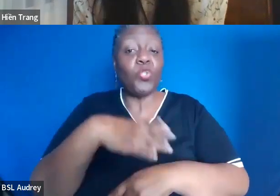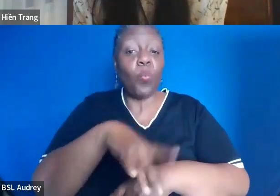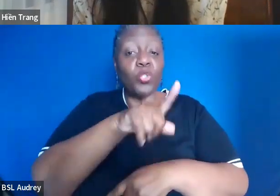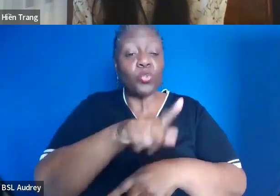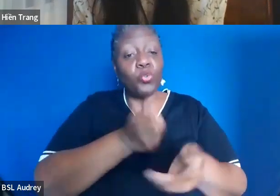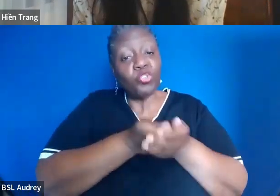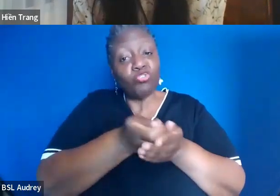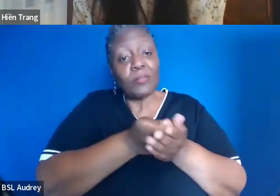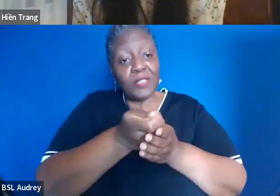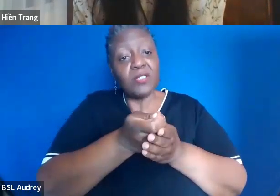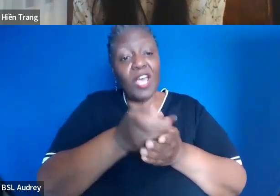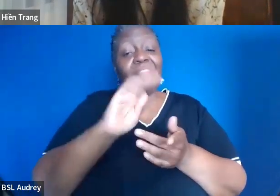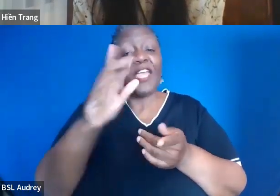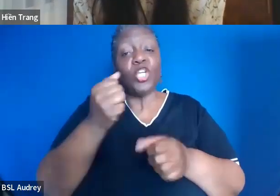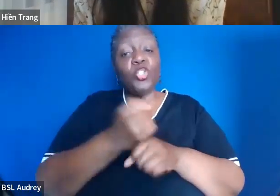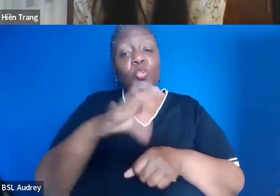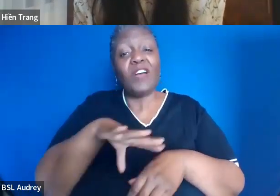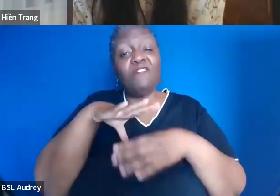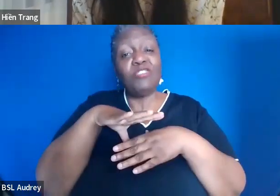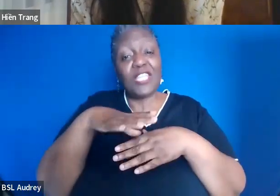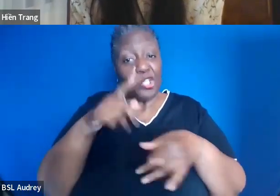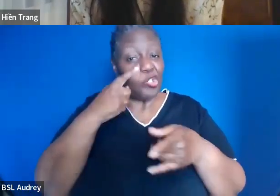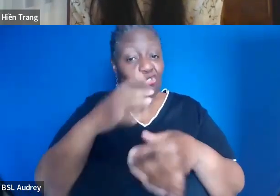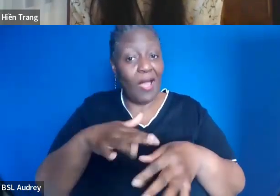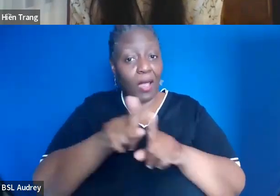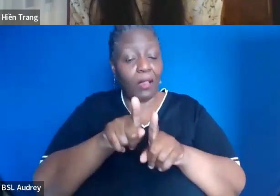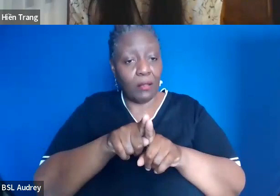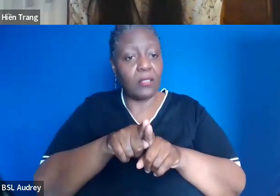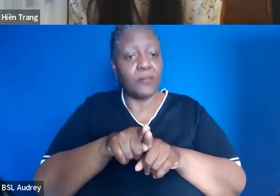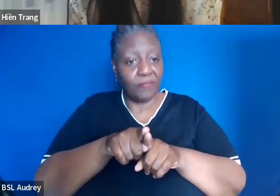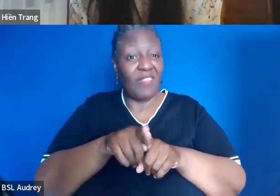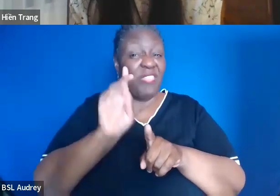MPT they can do a free trial of the institutional subscription and that's a good way to get your